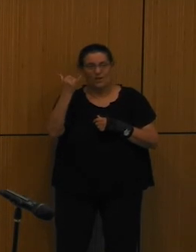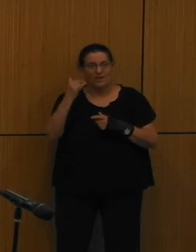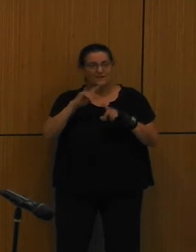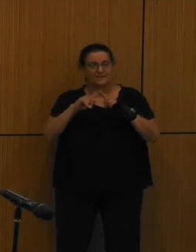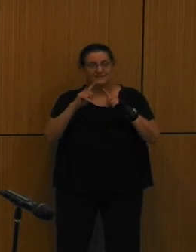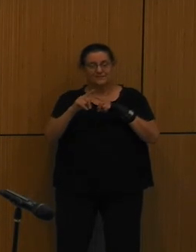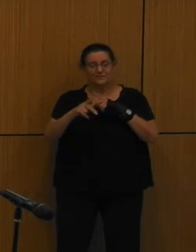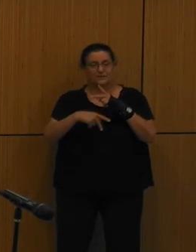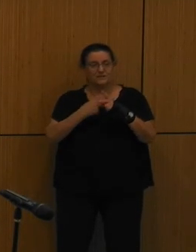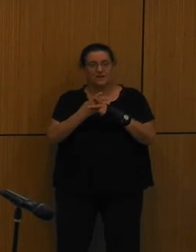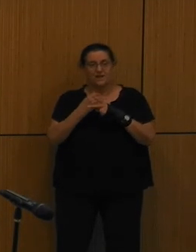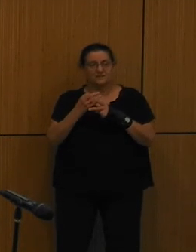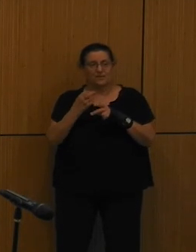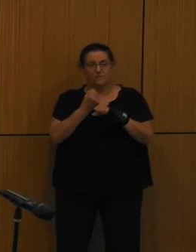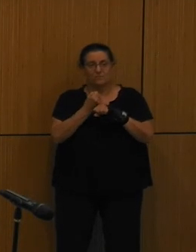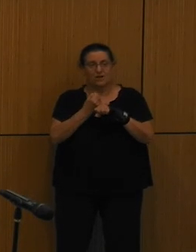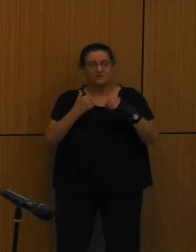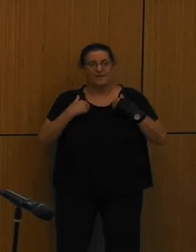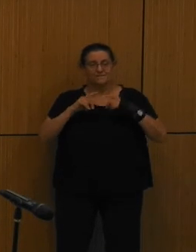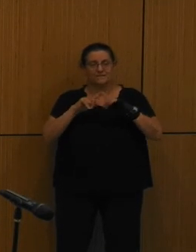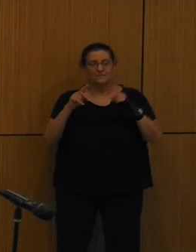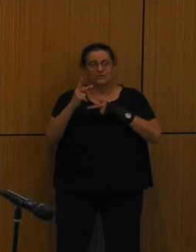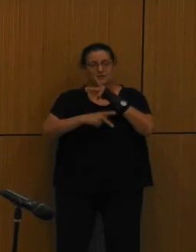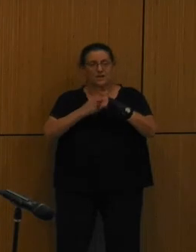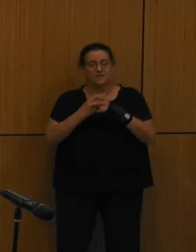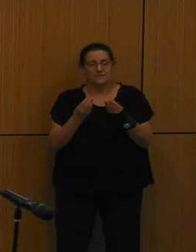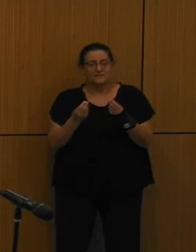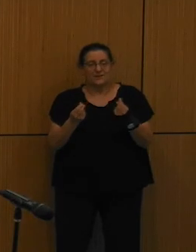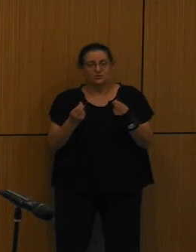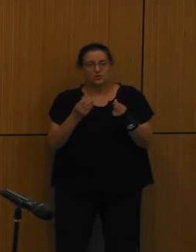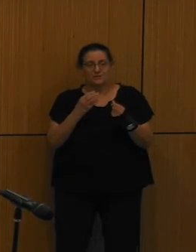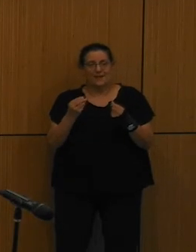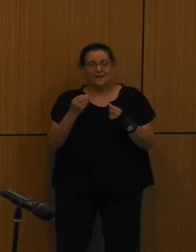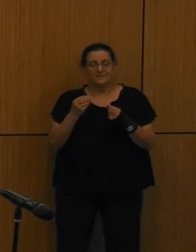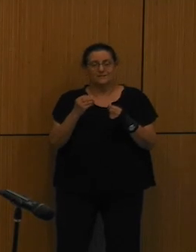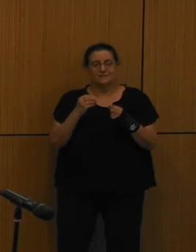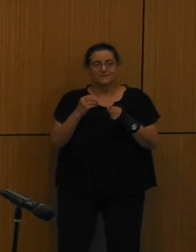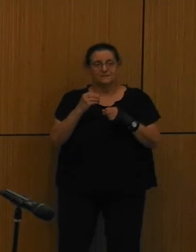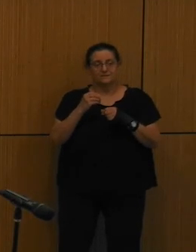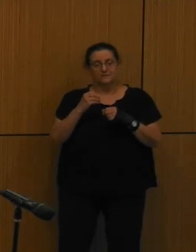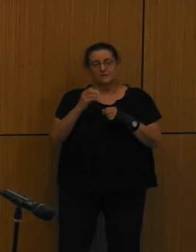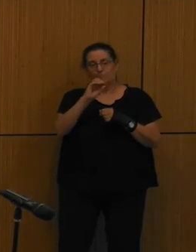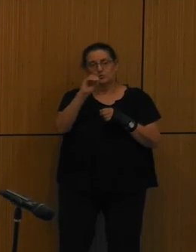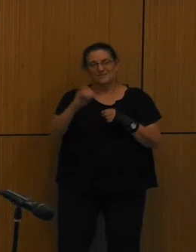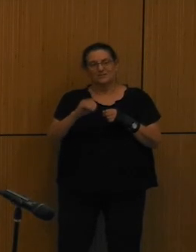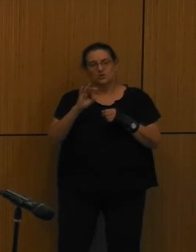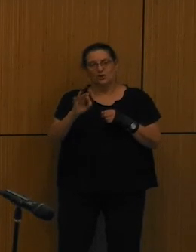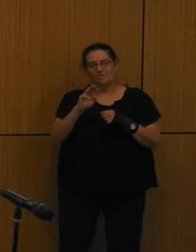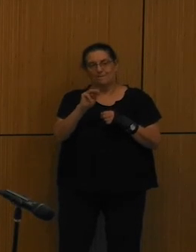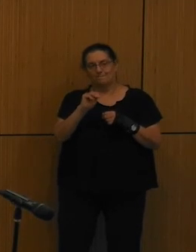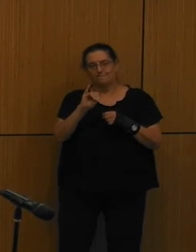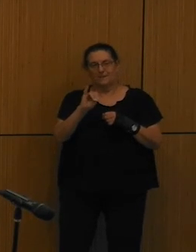have different, textures and different mineral compositions. They, they, different types of controls